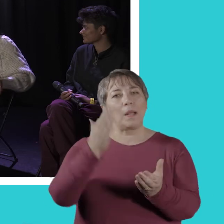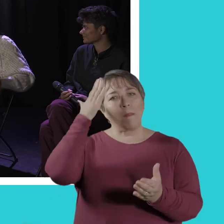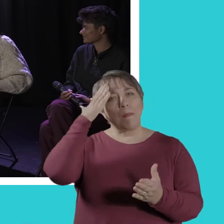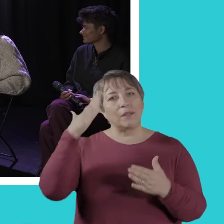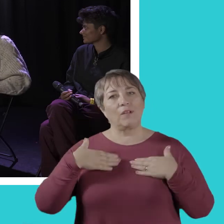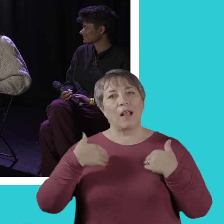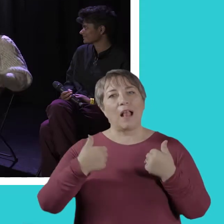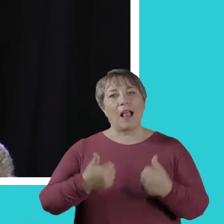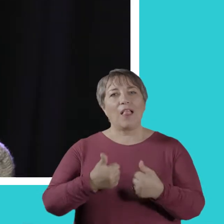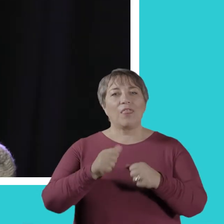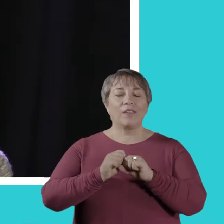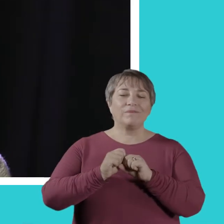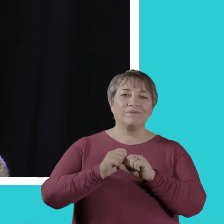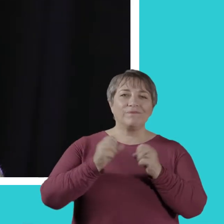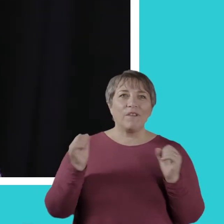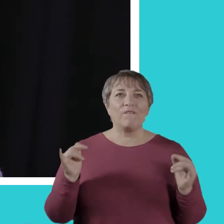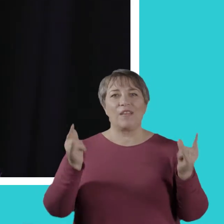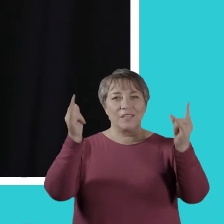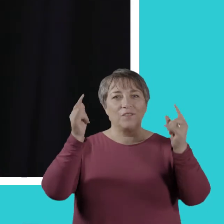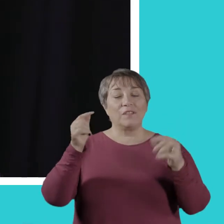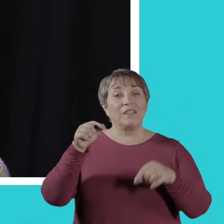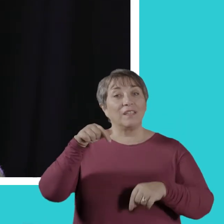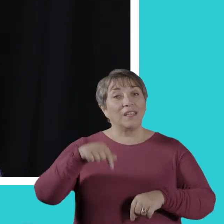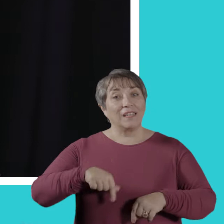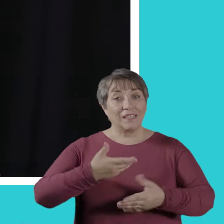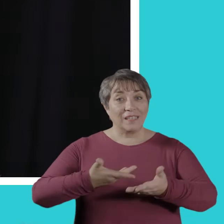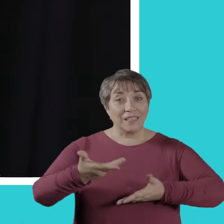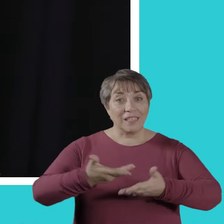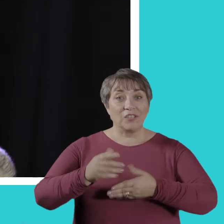this panel discussion - the first for today's Never Alone London speaker event.